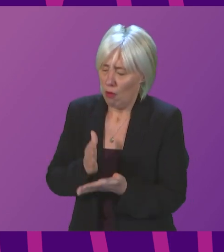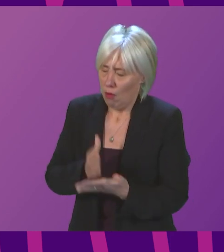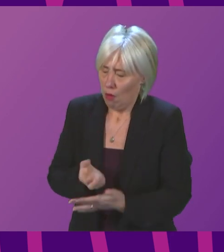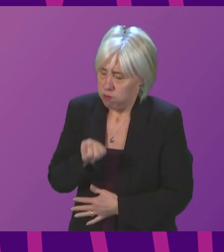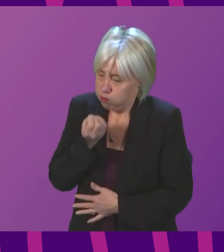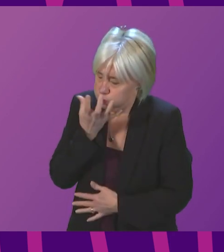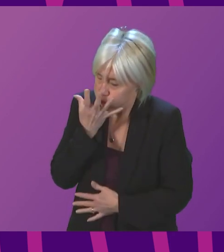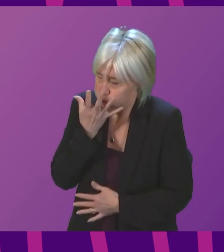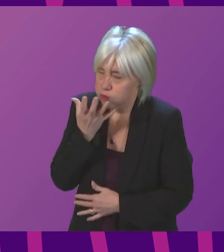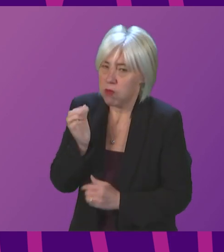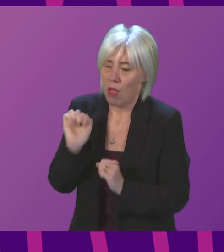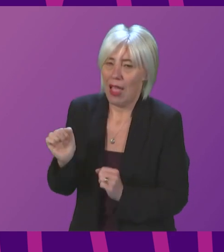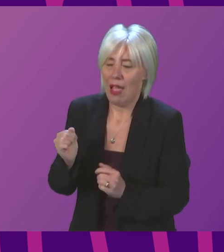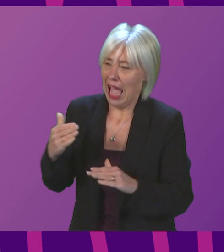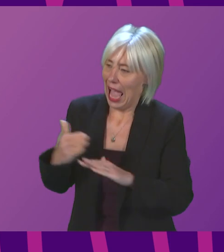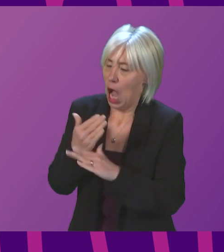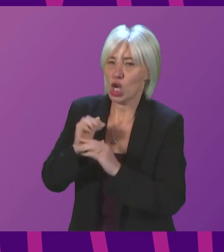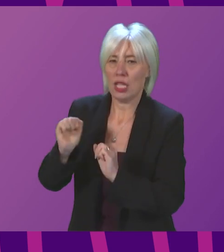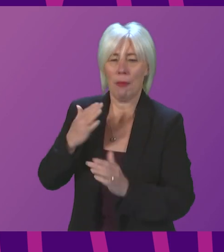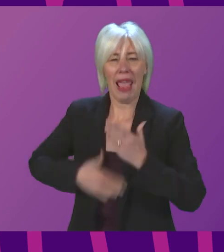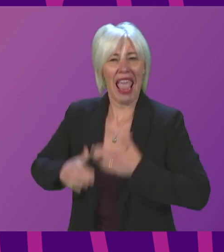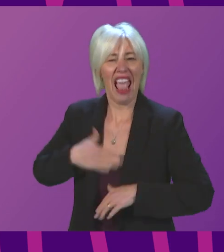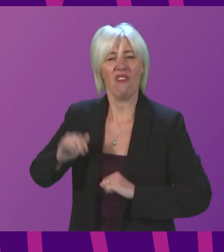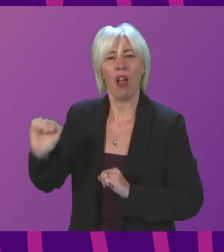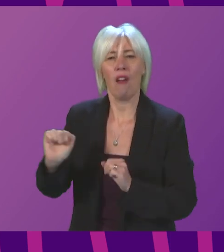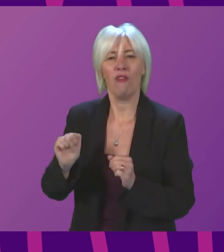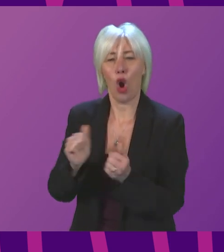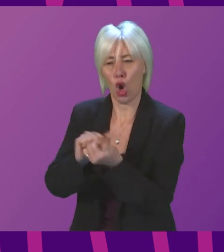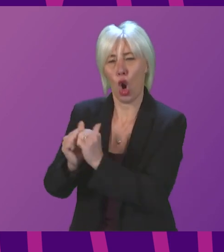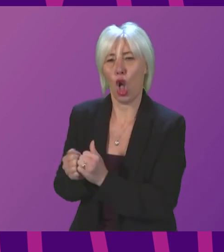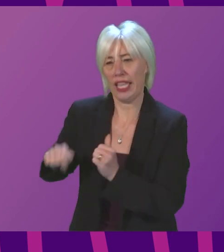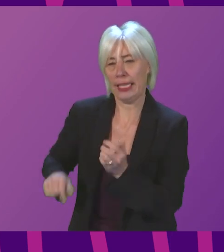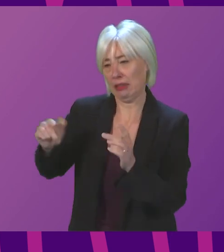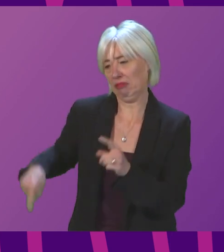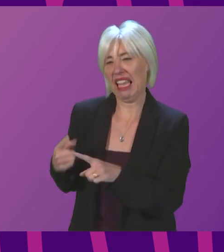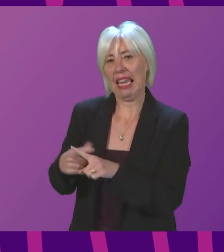the actions and behaviour of his colleagues in the UK Government, but that is no excuse—